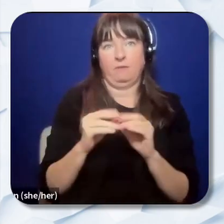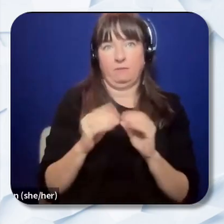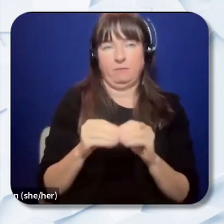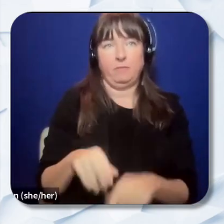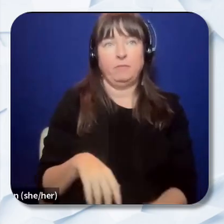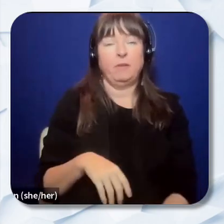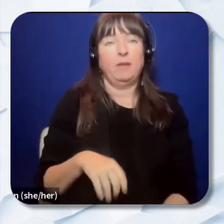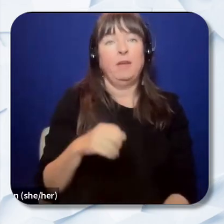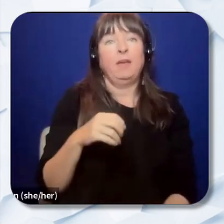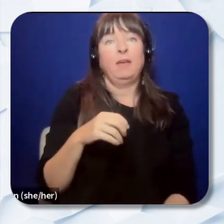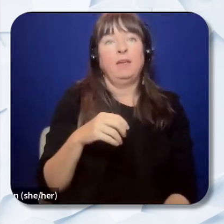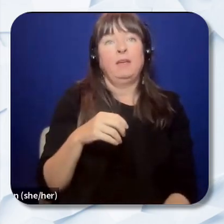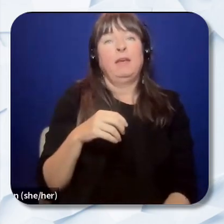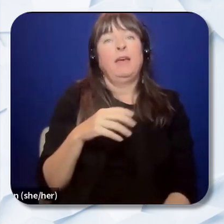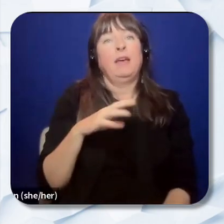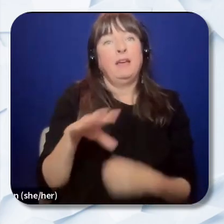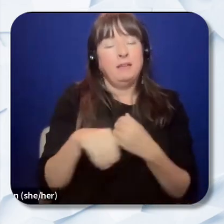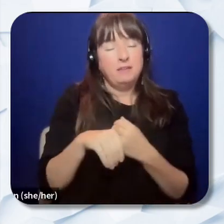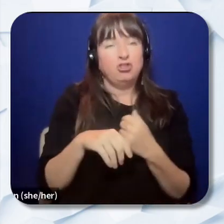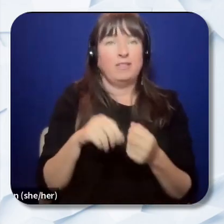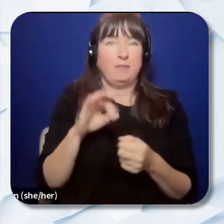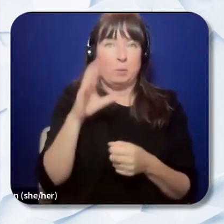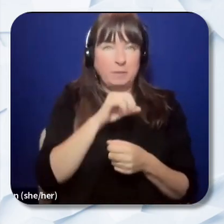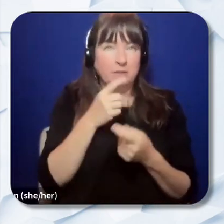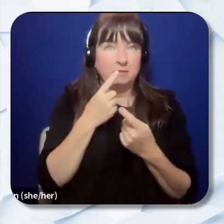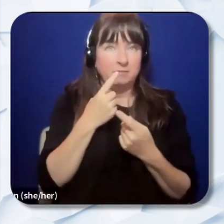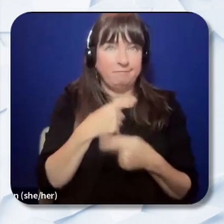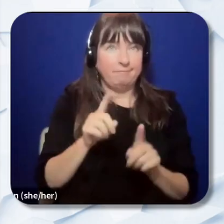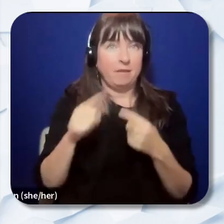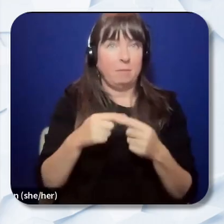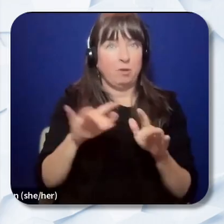in case you missed the announcement regarding the recording and the PowerPoint slides of our